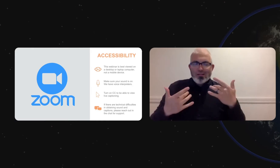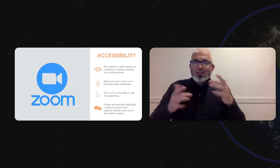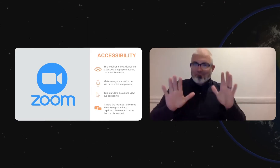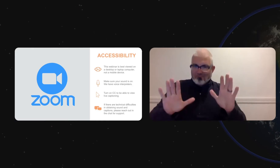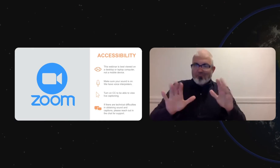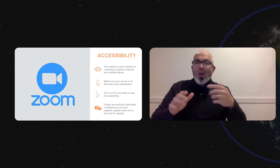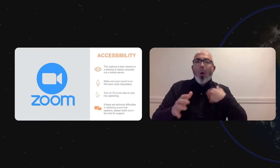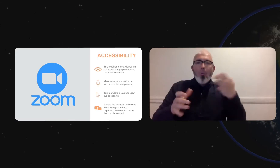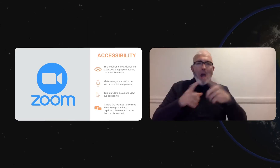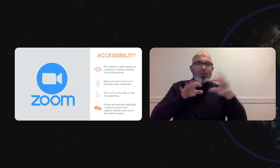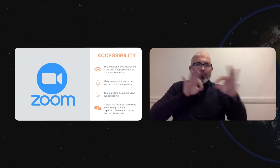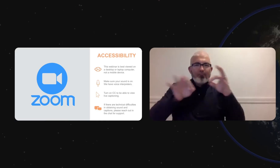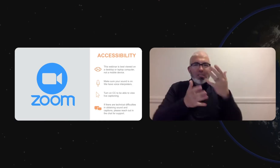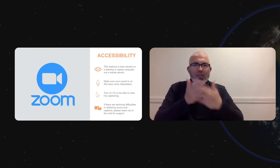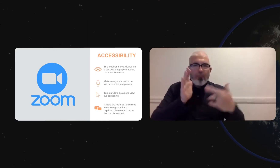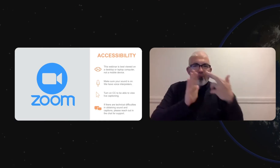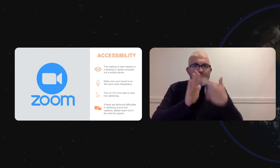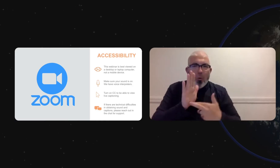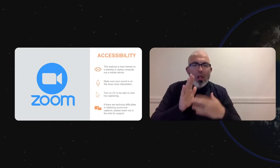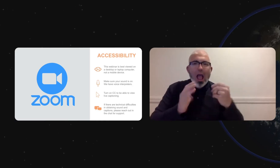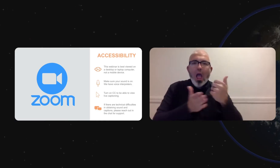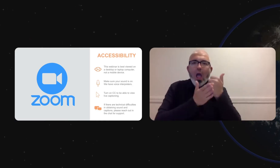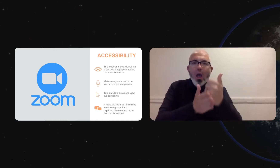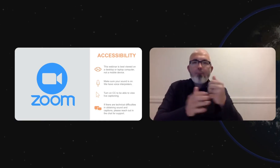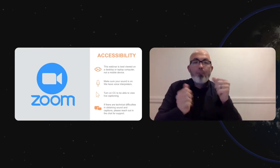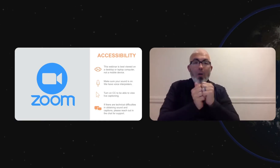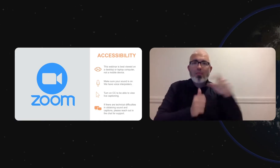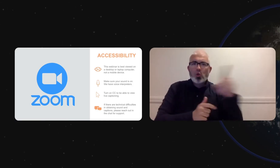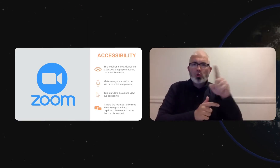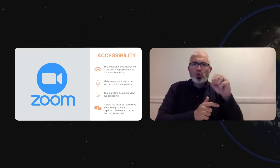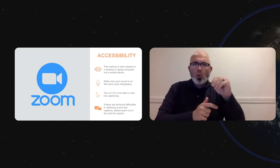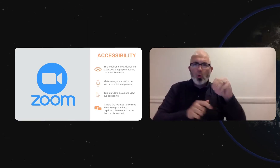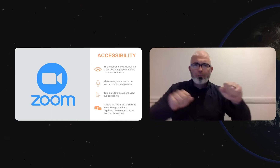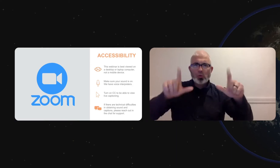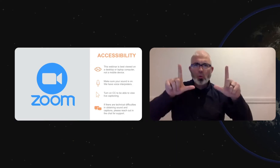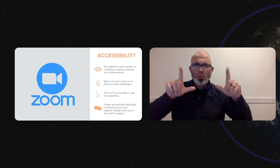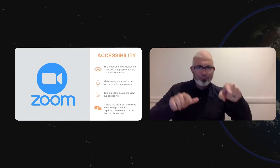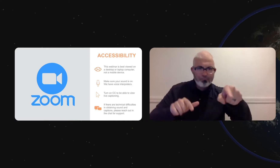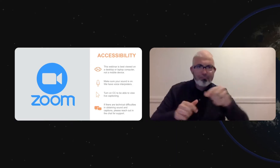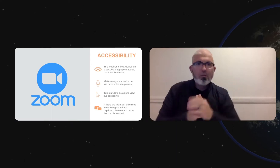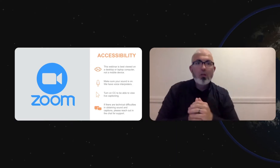do that -- but, first, let's talk about Zoom functionality.